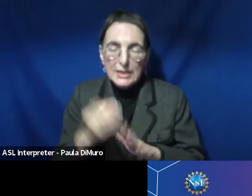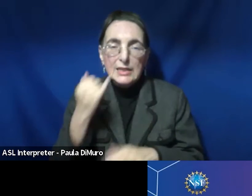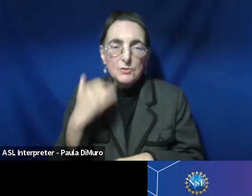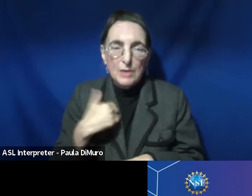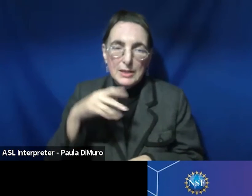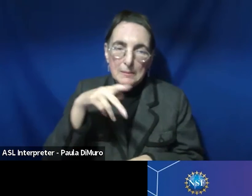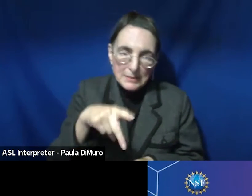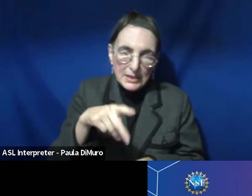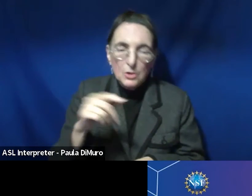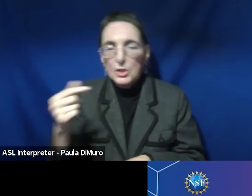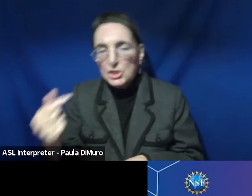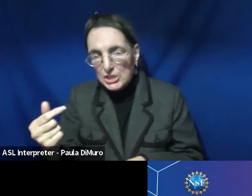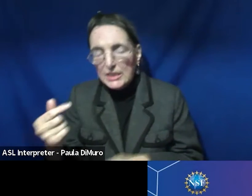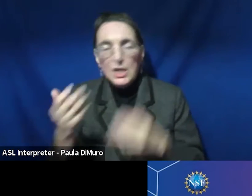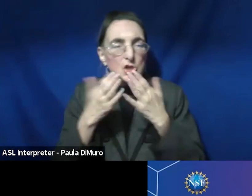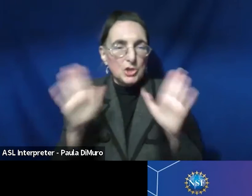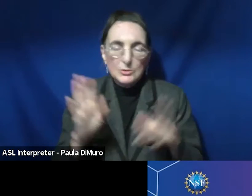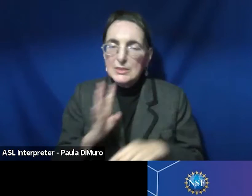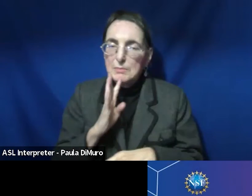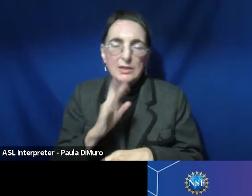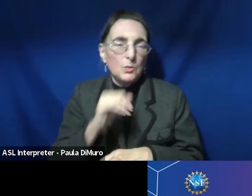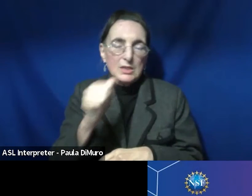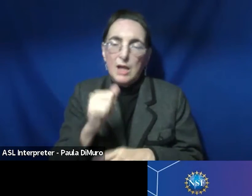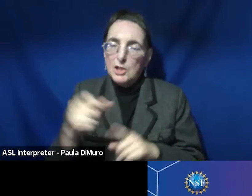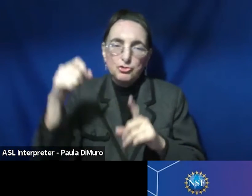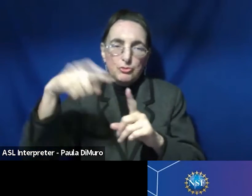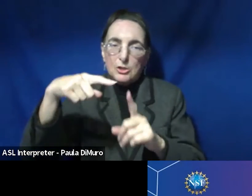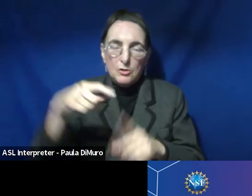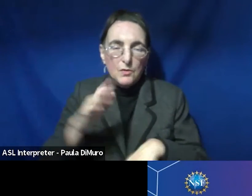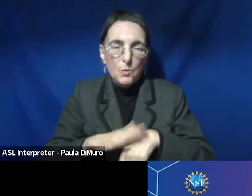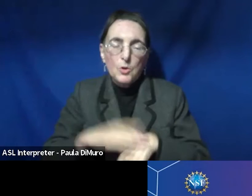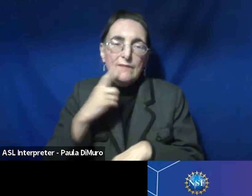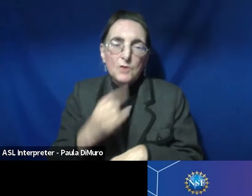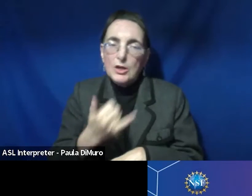it will not trigger the warnings or errors, as long as your document was pre-set